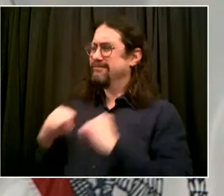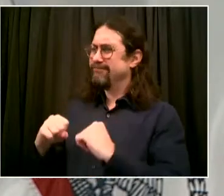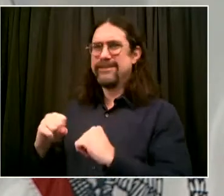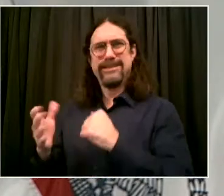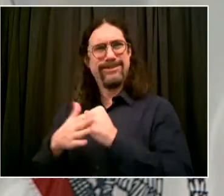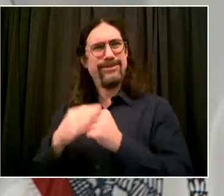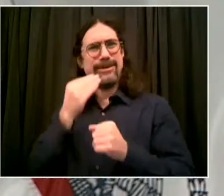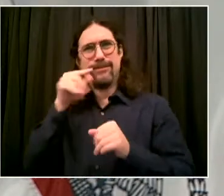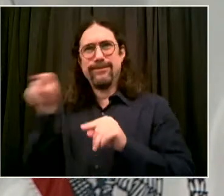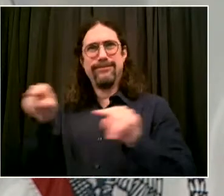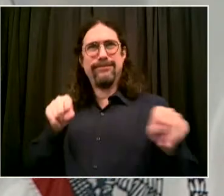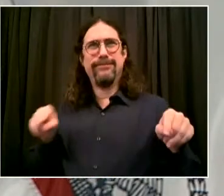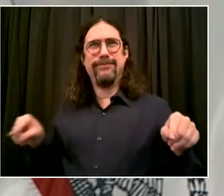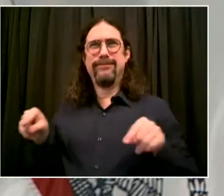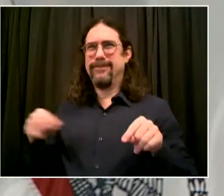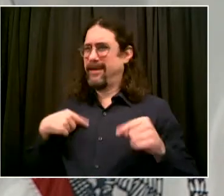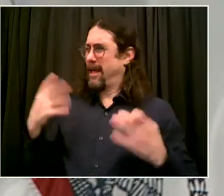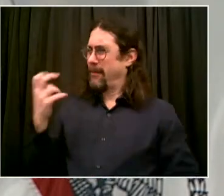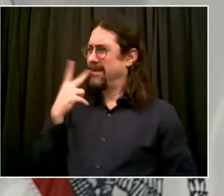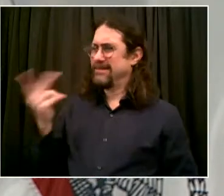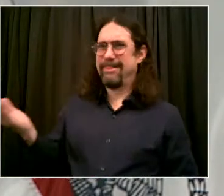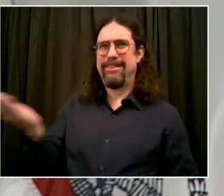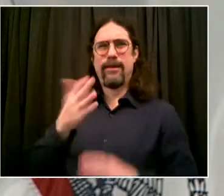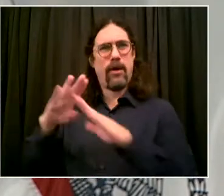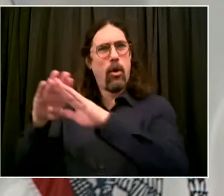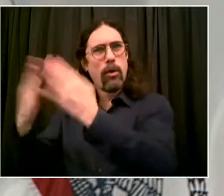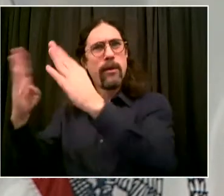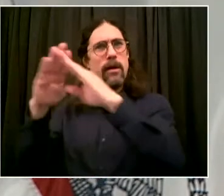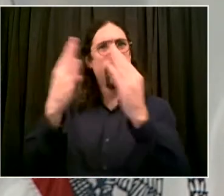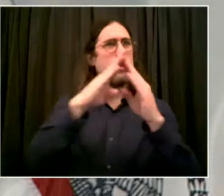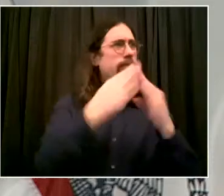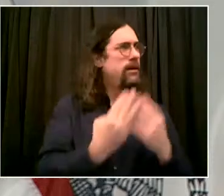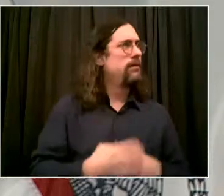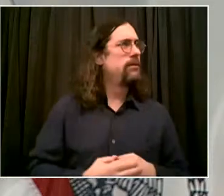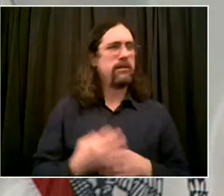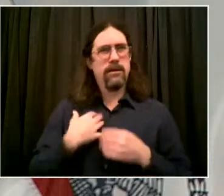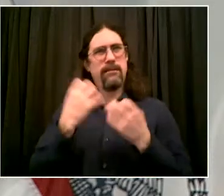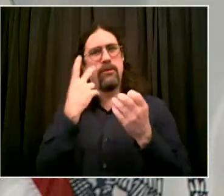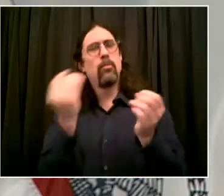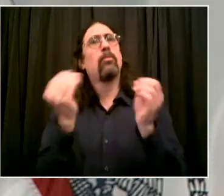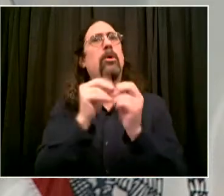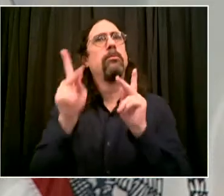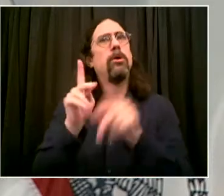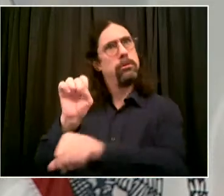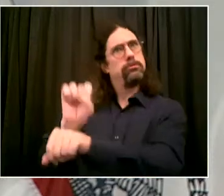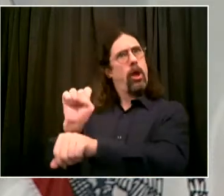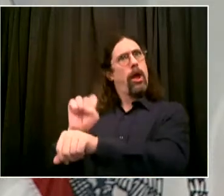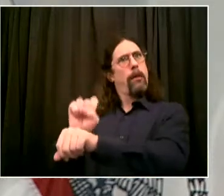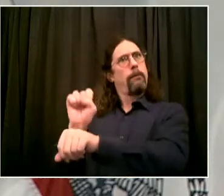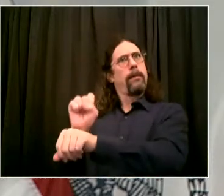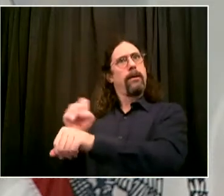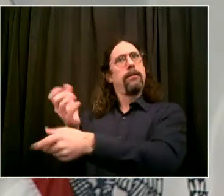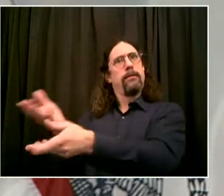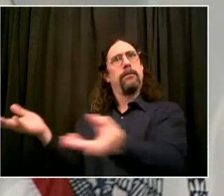SEE THEM COME BACK FULLY.